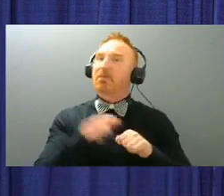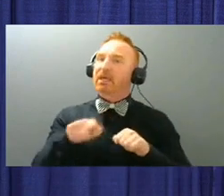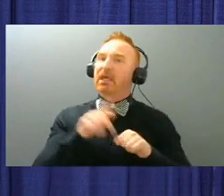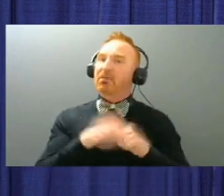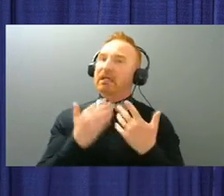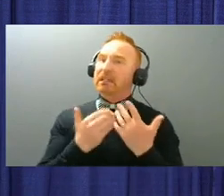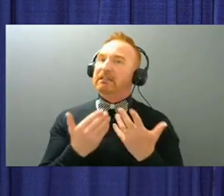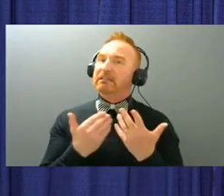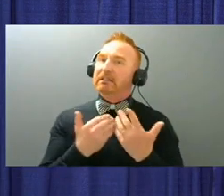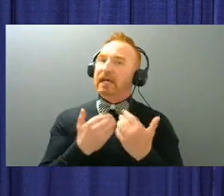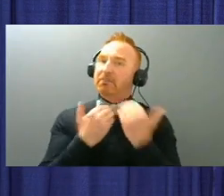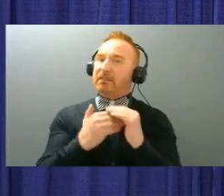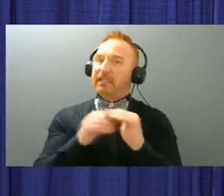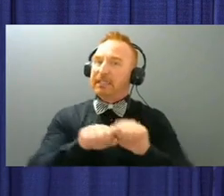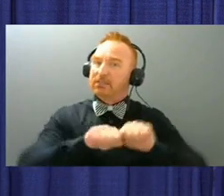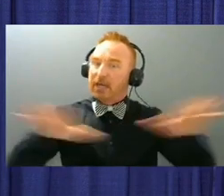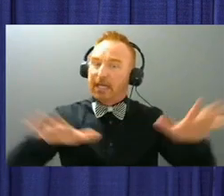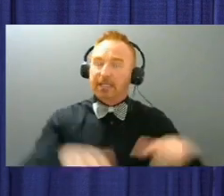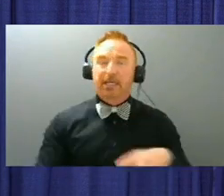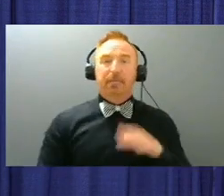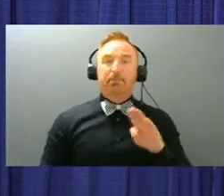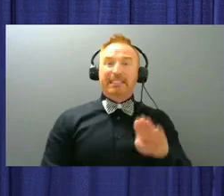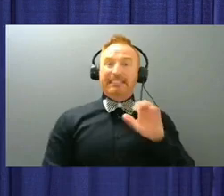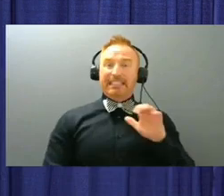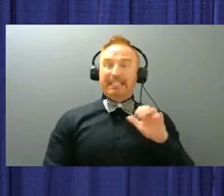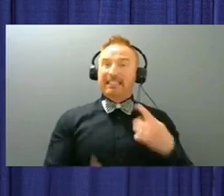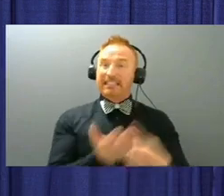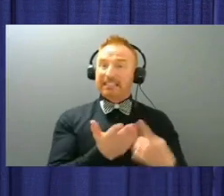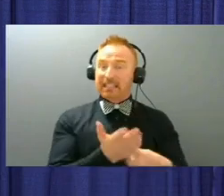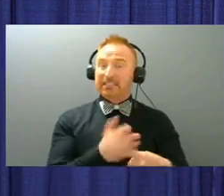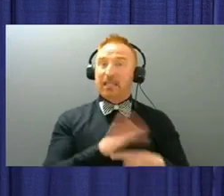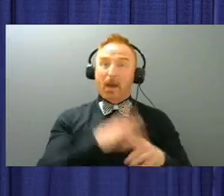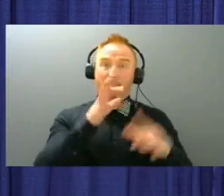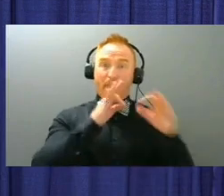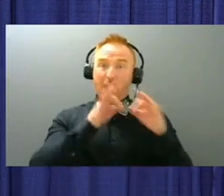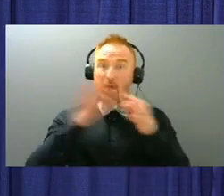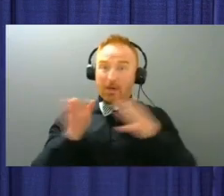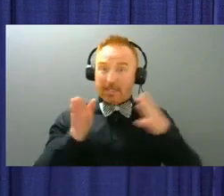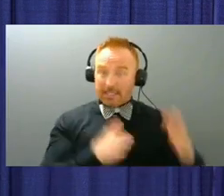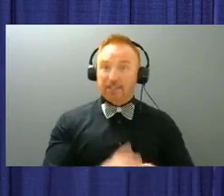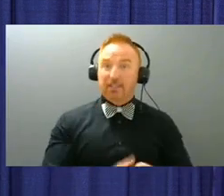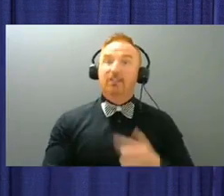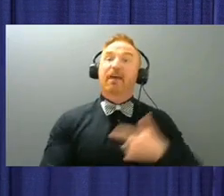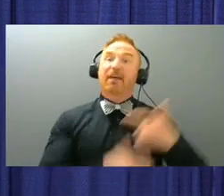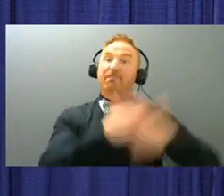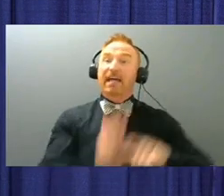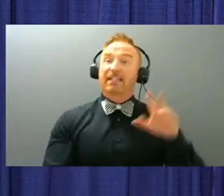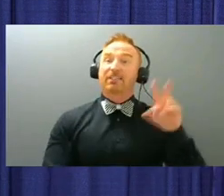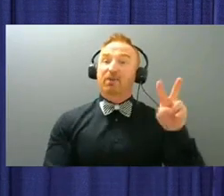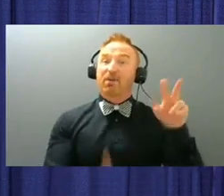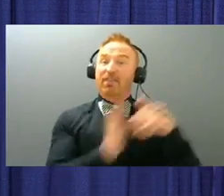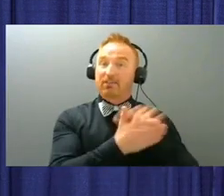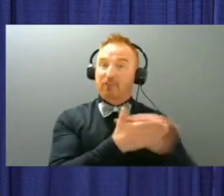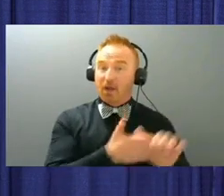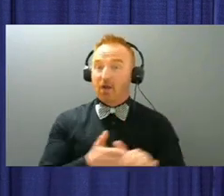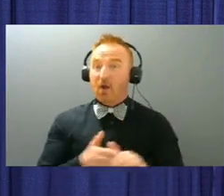BC recently announced that party organizers will be fined $2,000 and party goers 200 if they